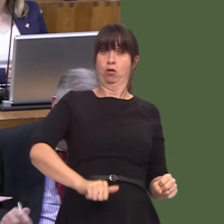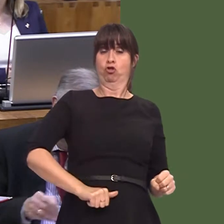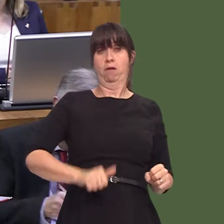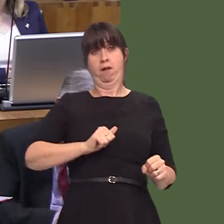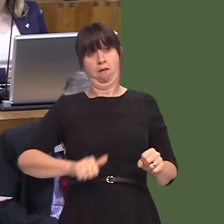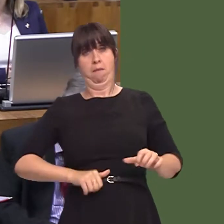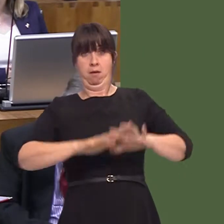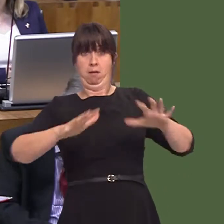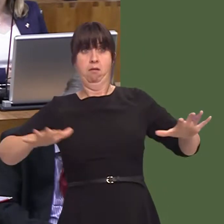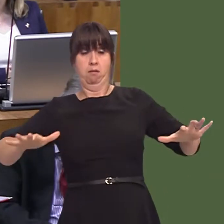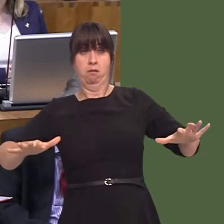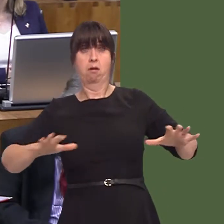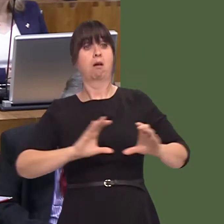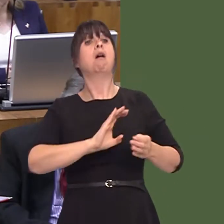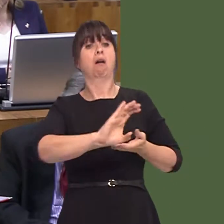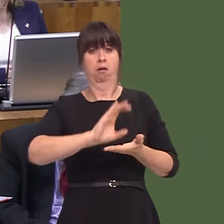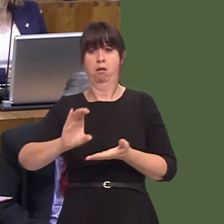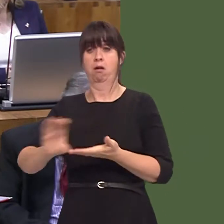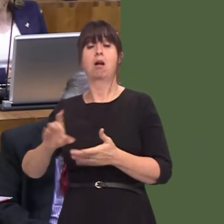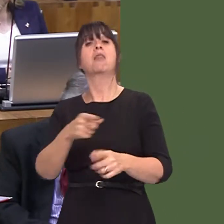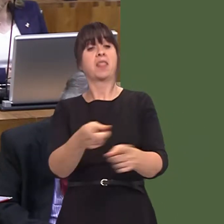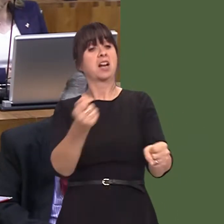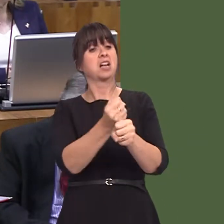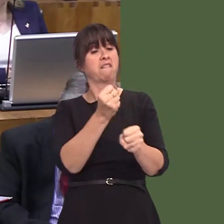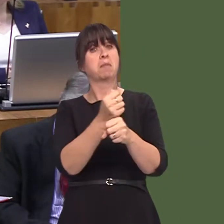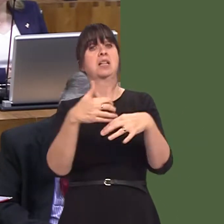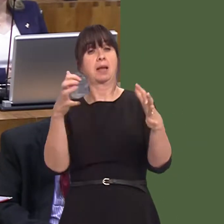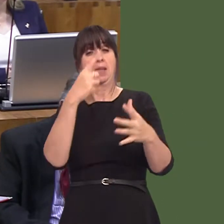How itís then used is a matter for the Government and the Assembly, but in terms of the overall